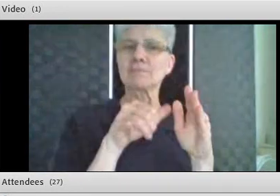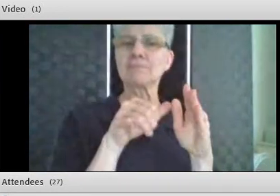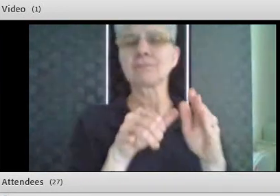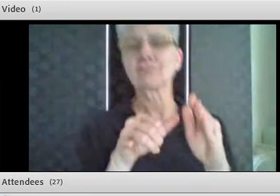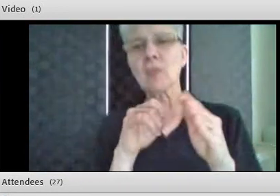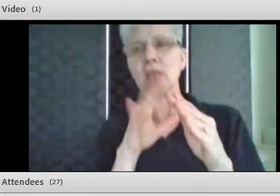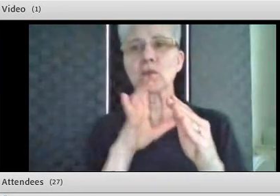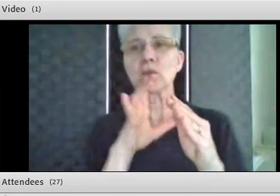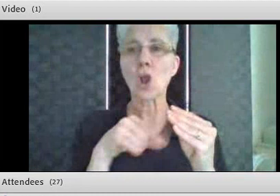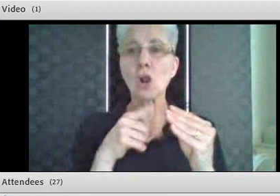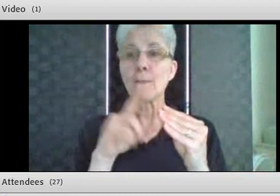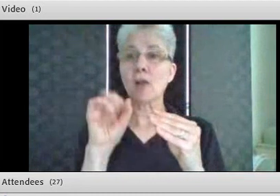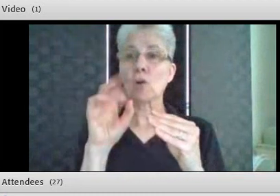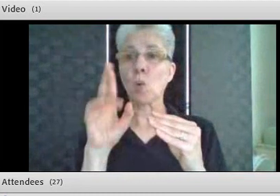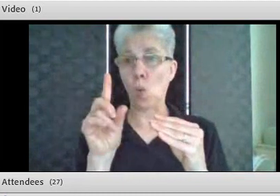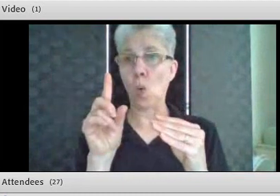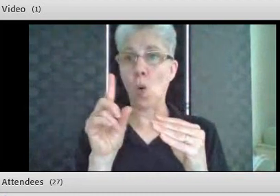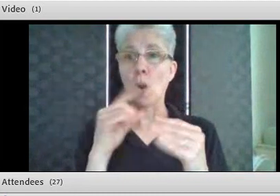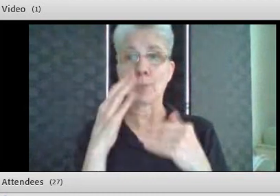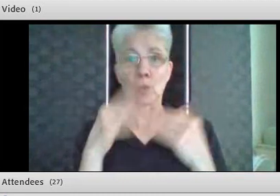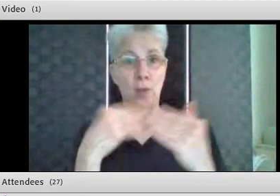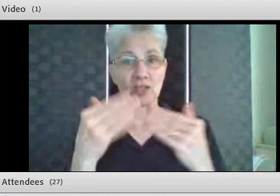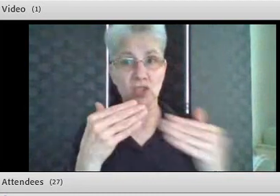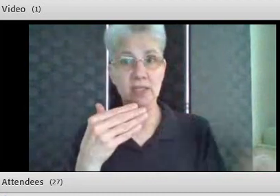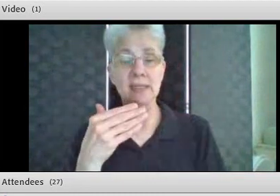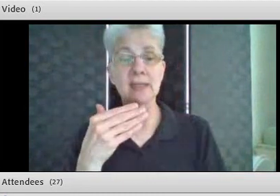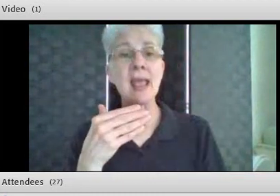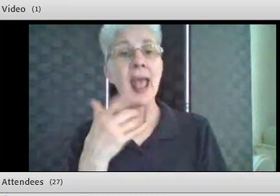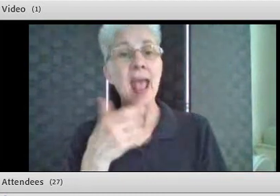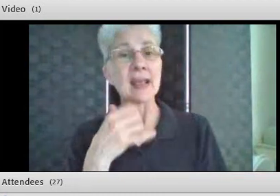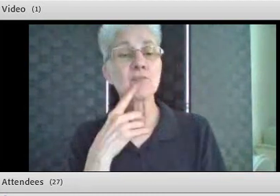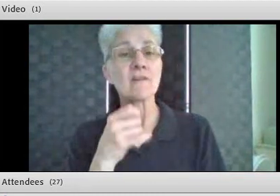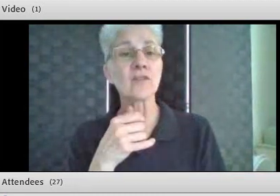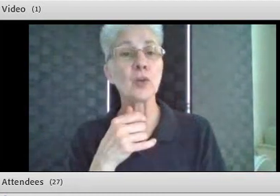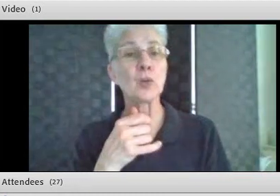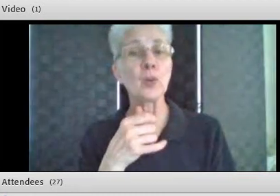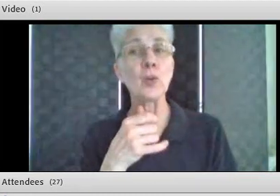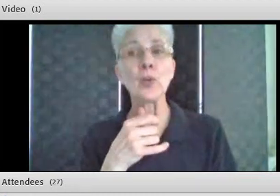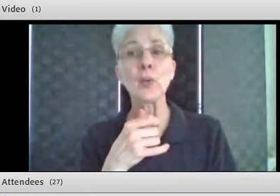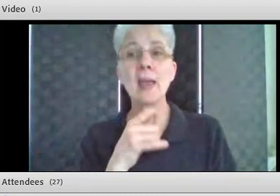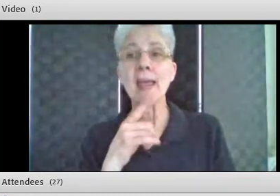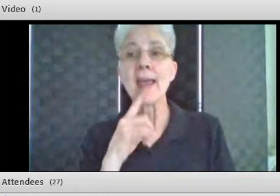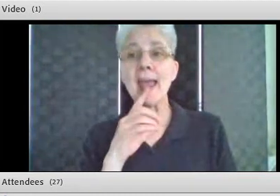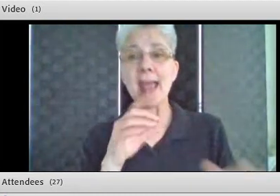it plays a C chord or an F chord, so you can take it into --